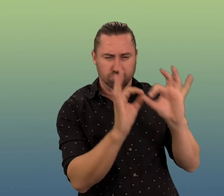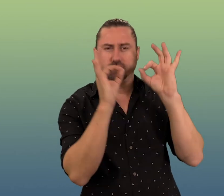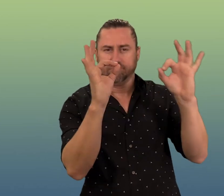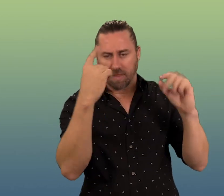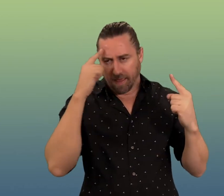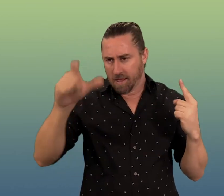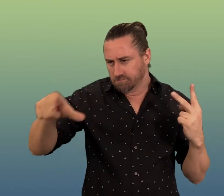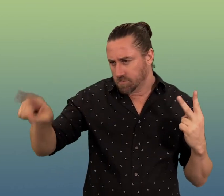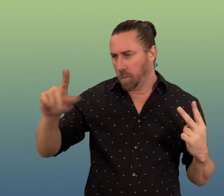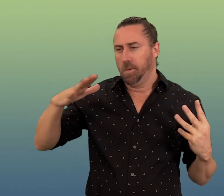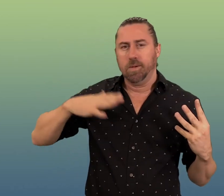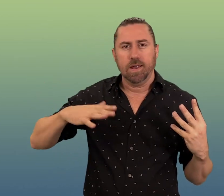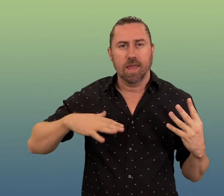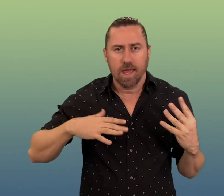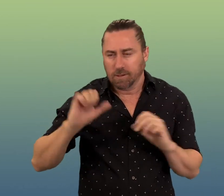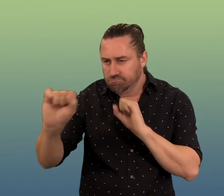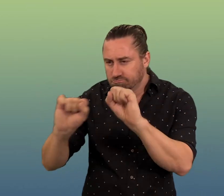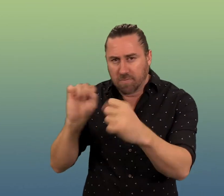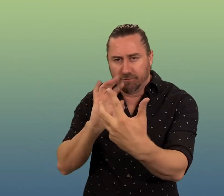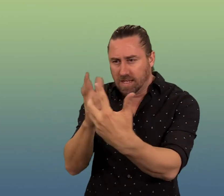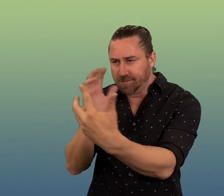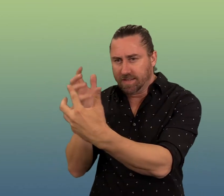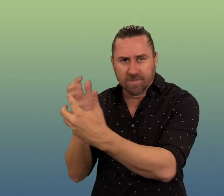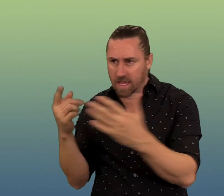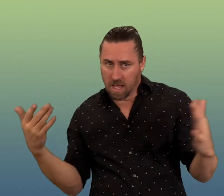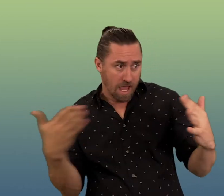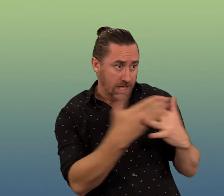appropriately consider customer and stakeholders respective needs.